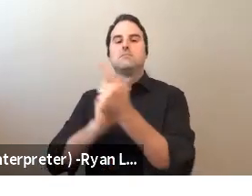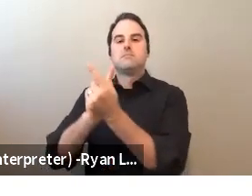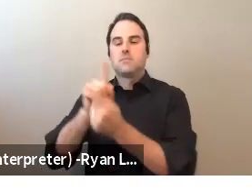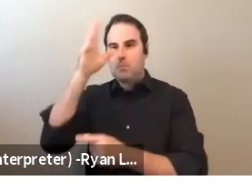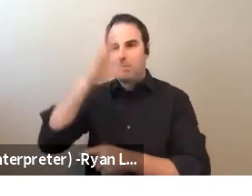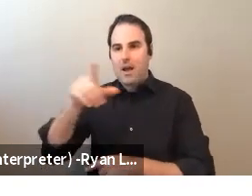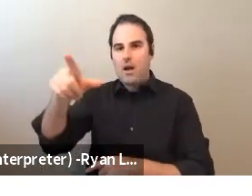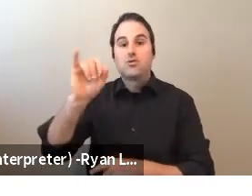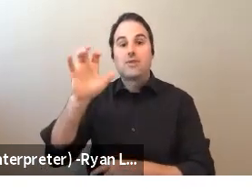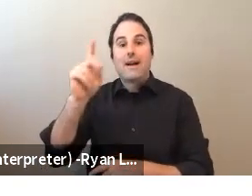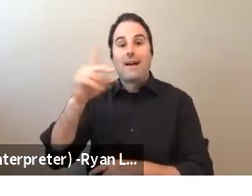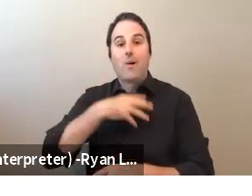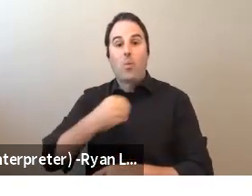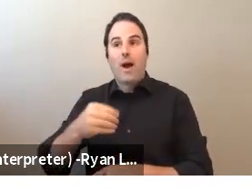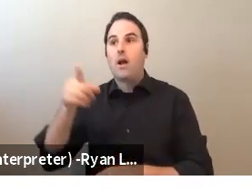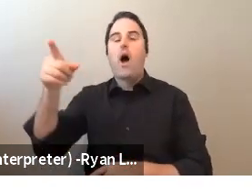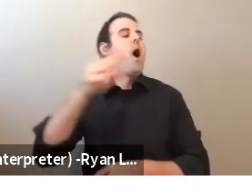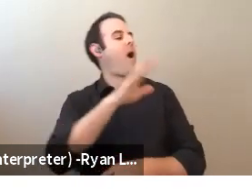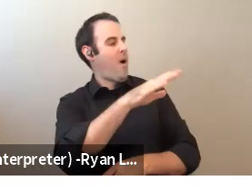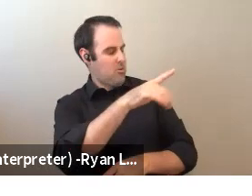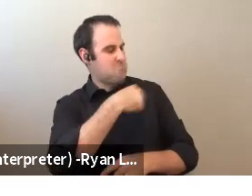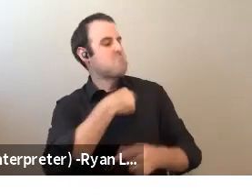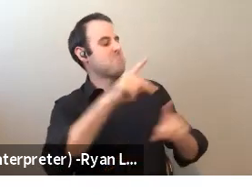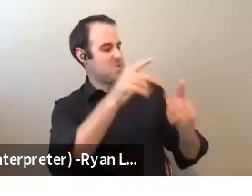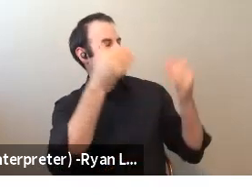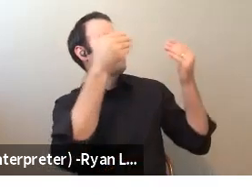It can be that easy when you skip the intermediaries.